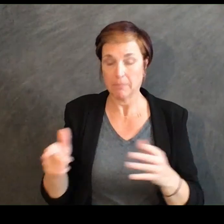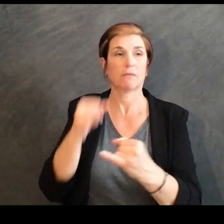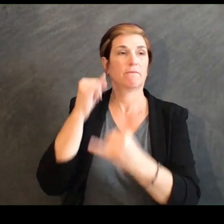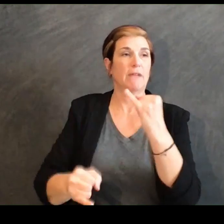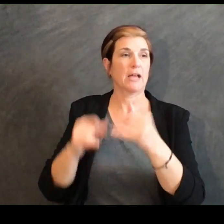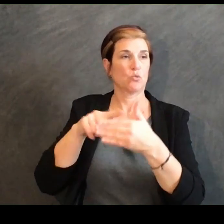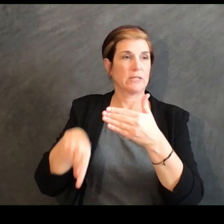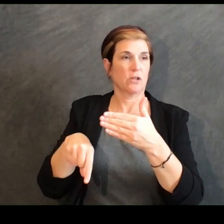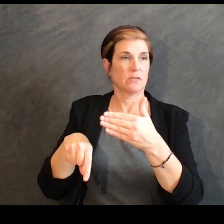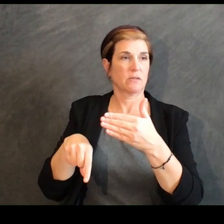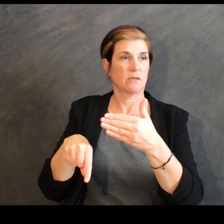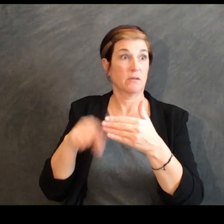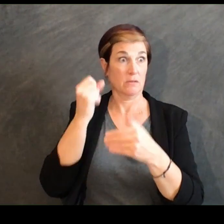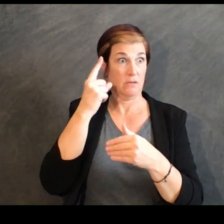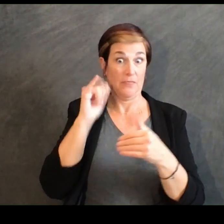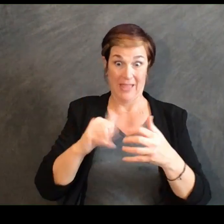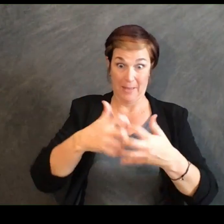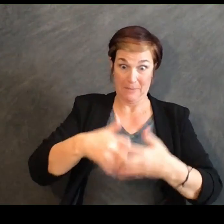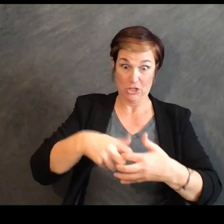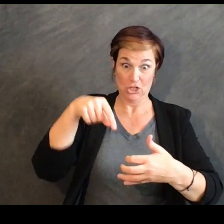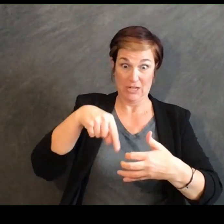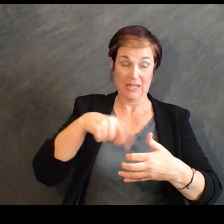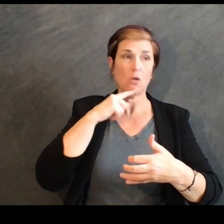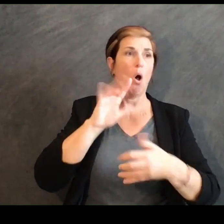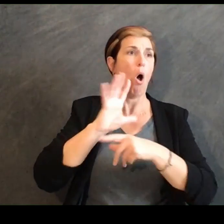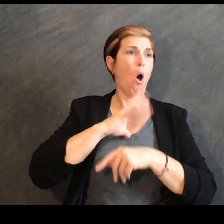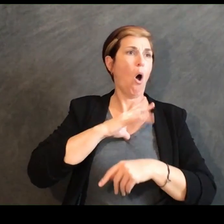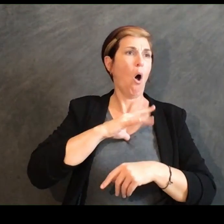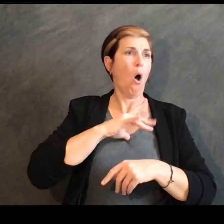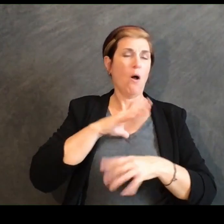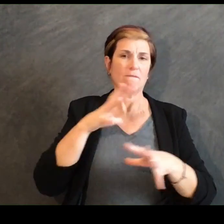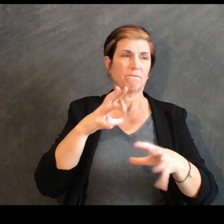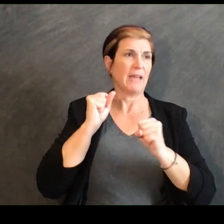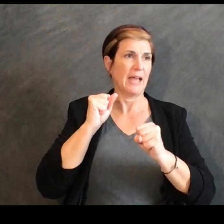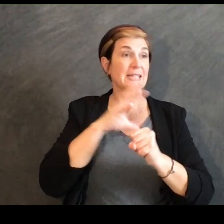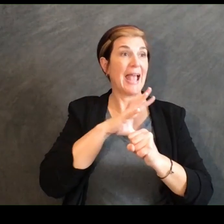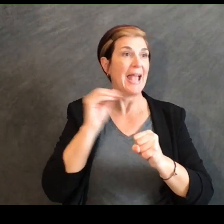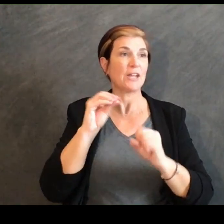that cuts out a lot of the manual pieces that were happening that we're delaying